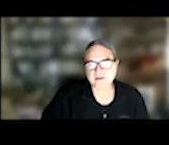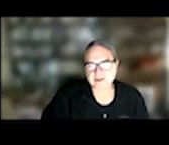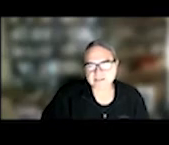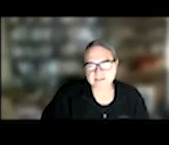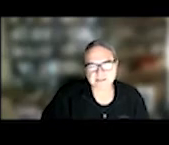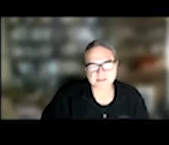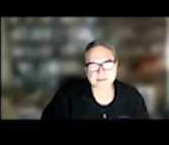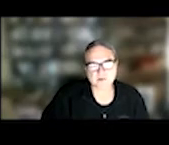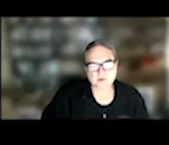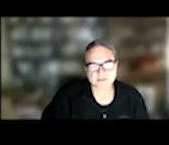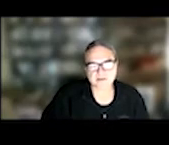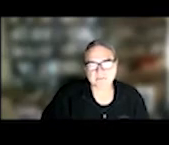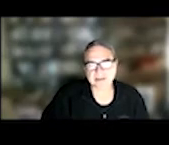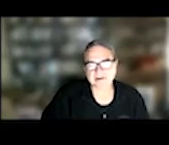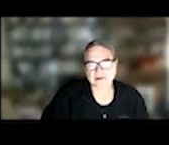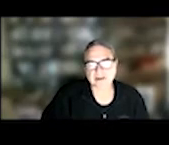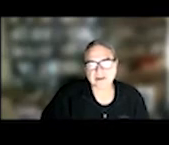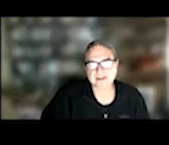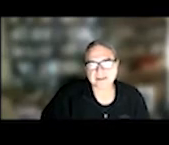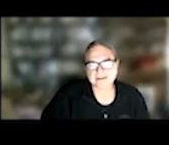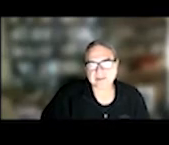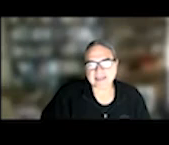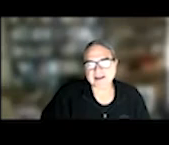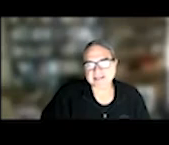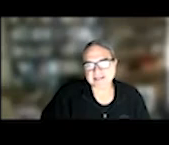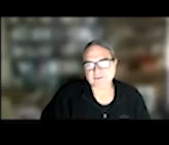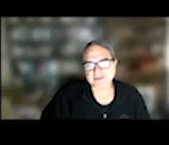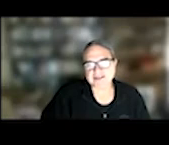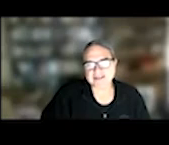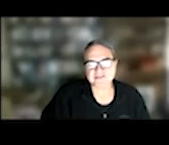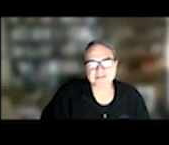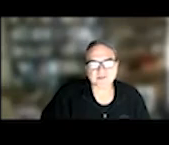can address these things in a much more holistic Manner and we cannot take that one-size-fits-all